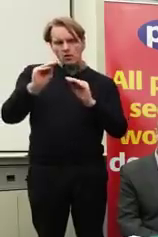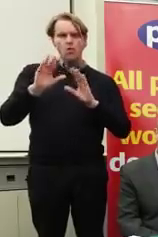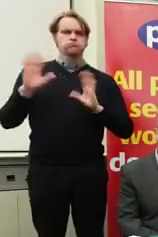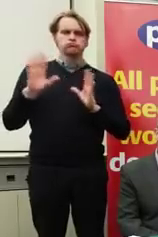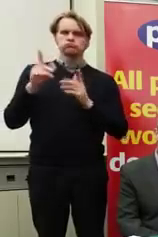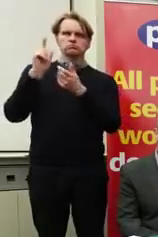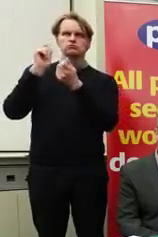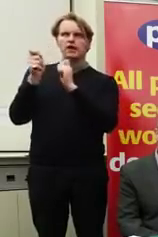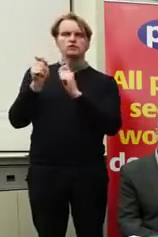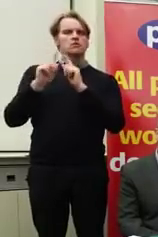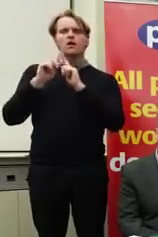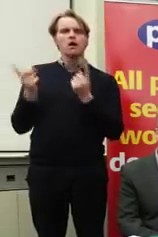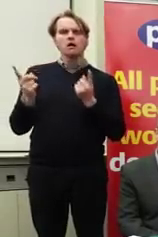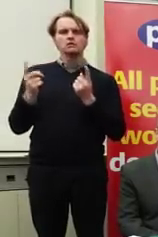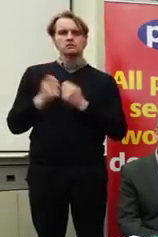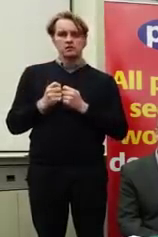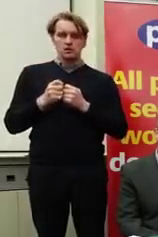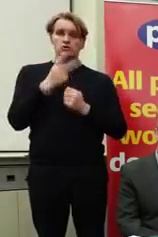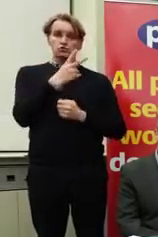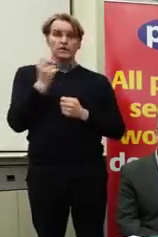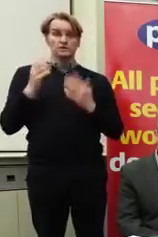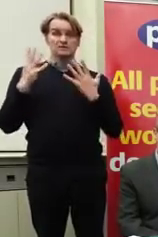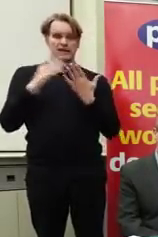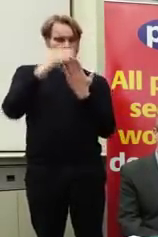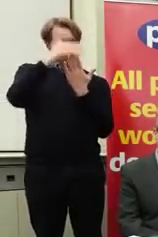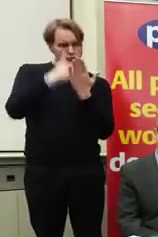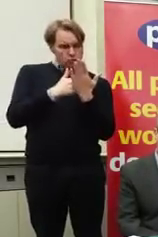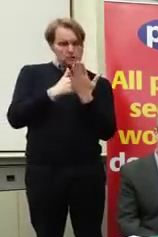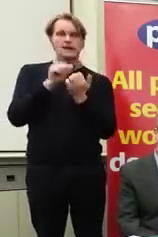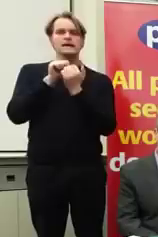change in those 2010 terms for at least another couple of months until the